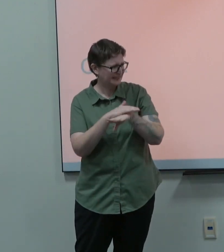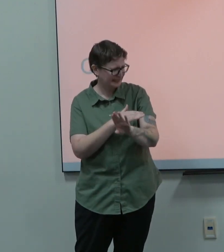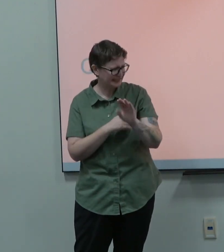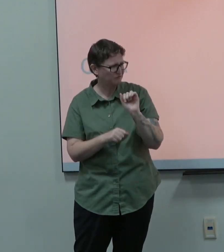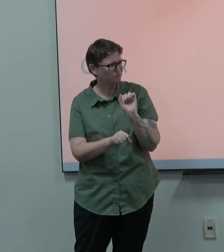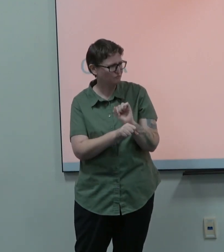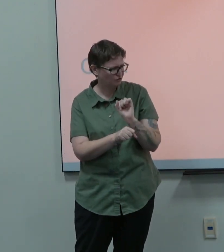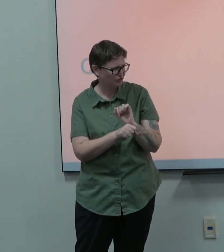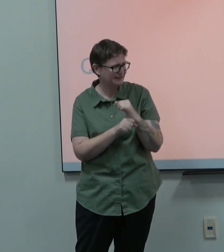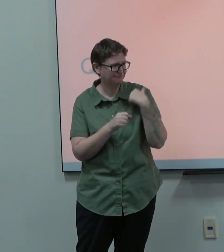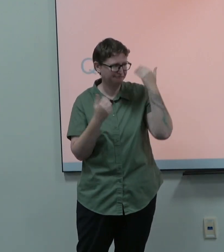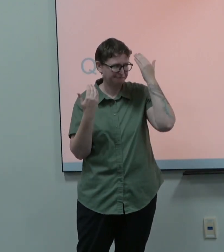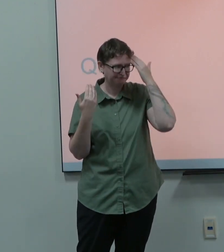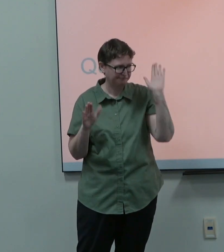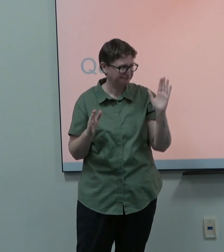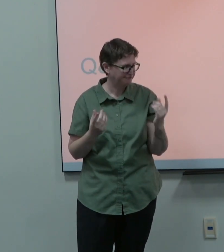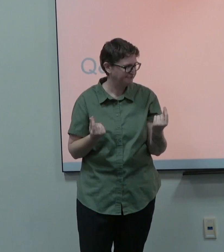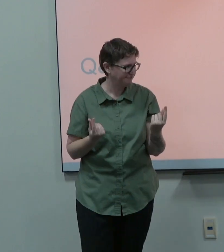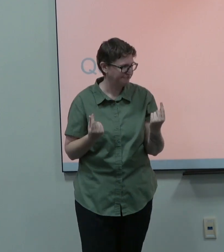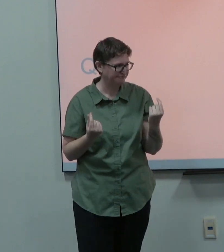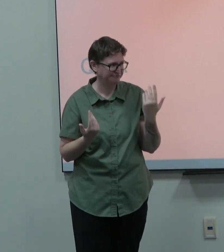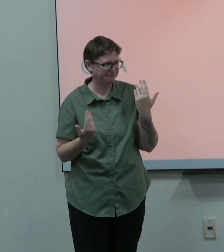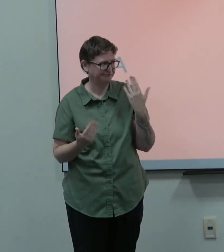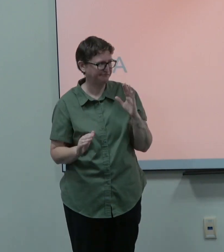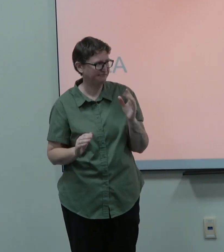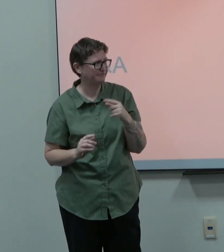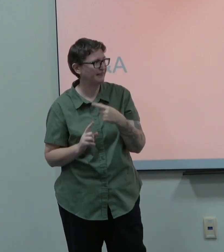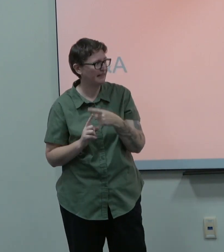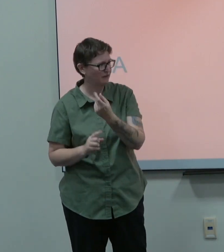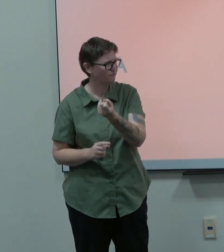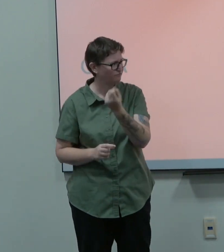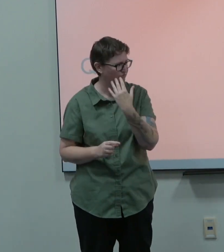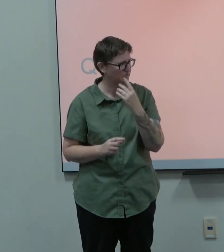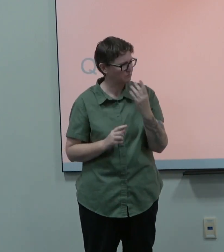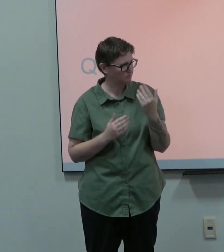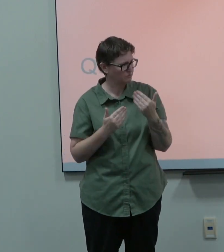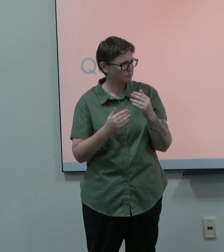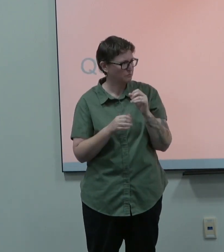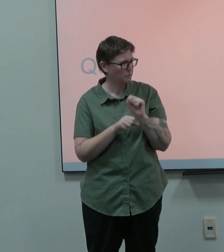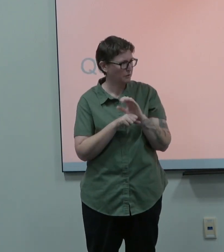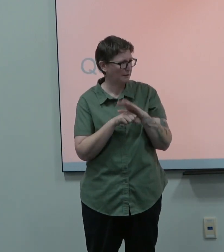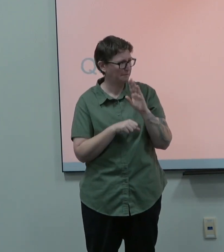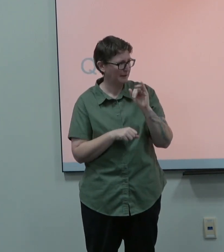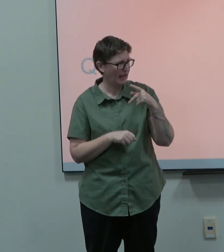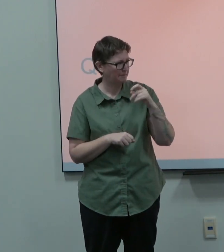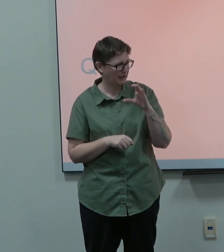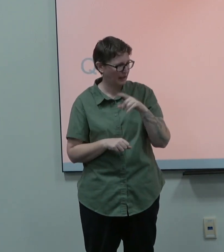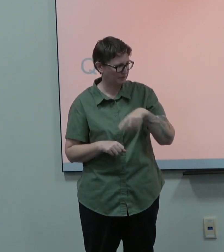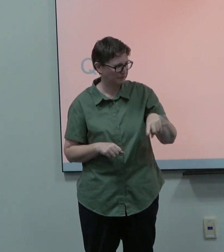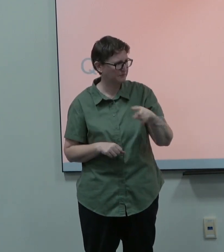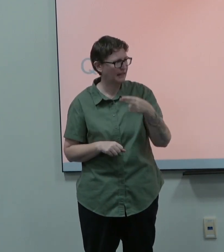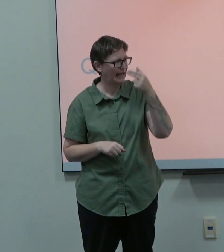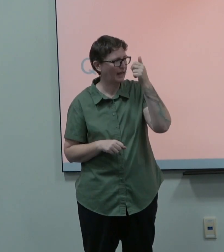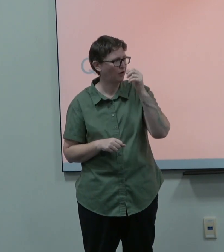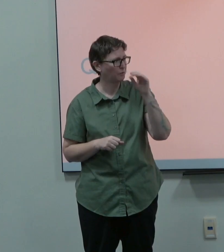This is Britney. When I first started working here, I really had no idea what to do. And Leanne, throughout the idea of doing